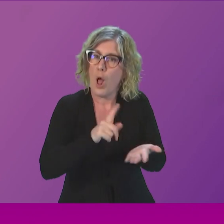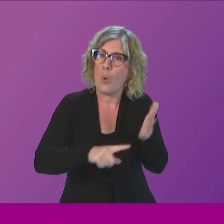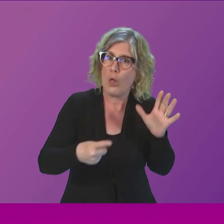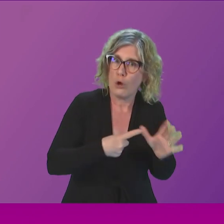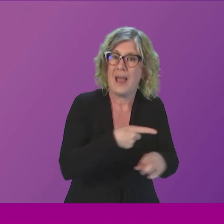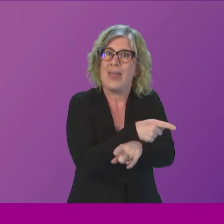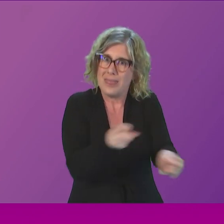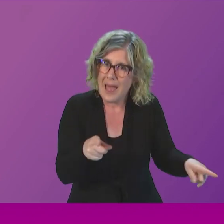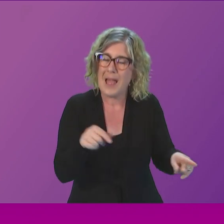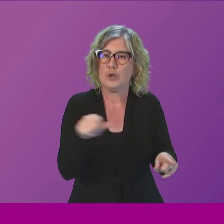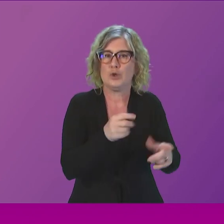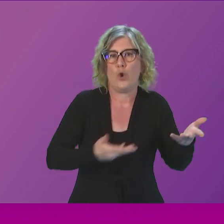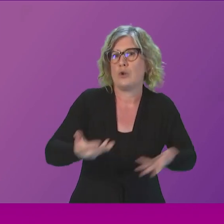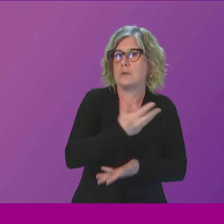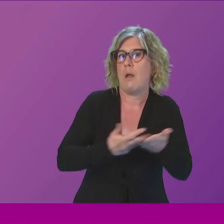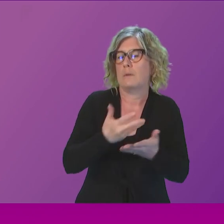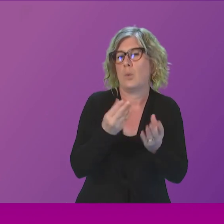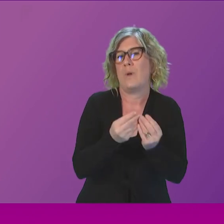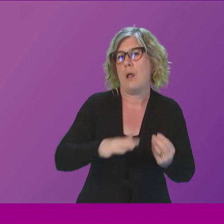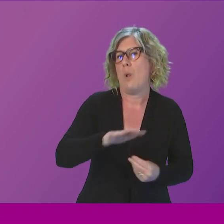communities, that they believe are right for them.